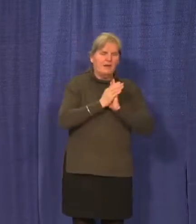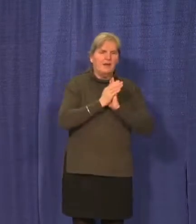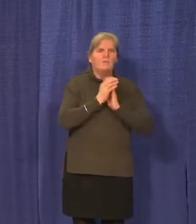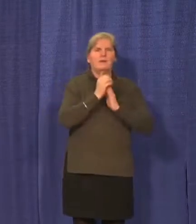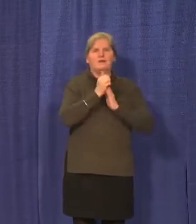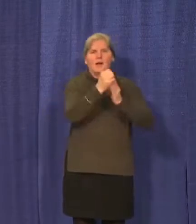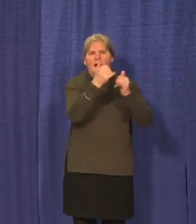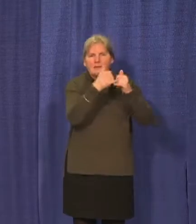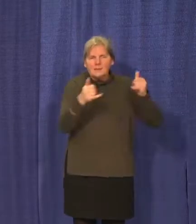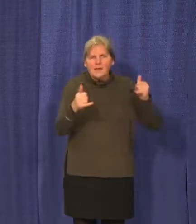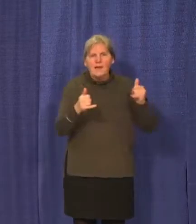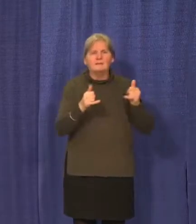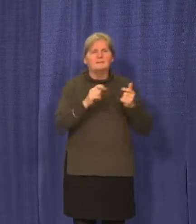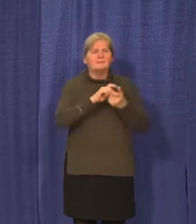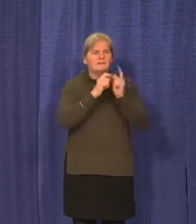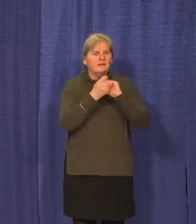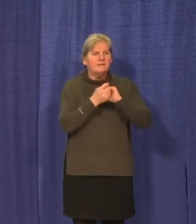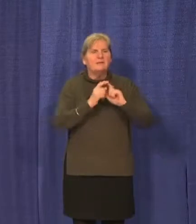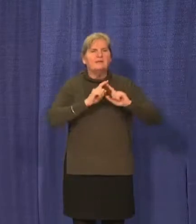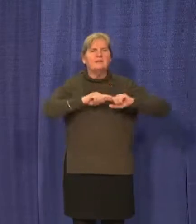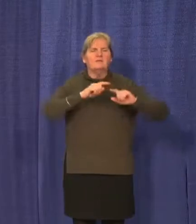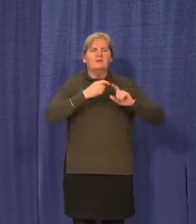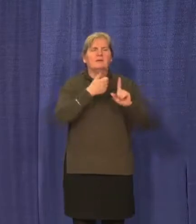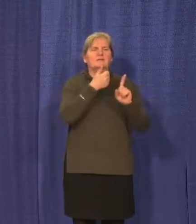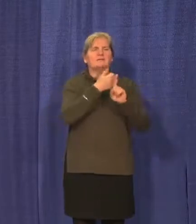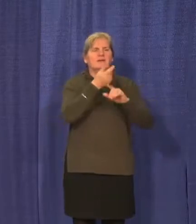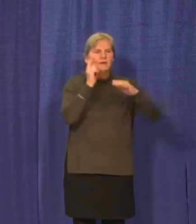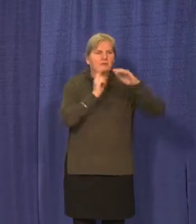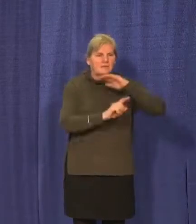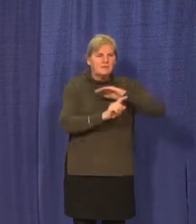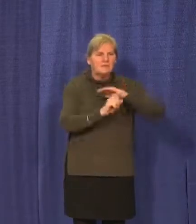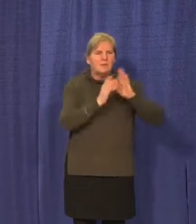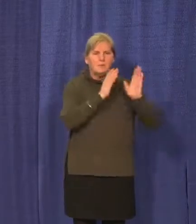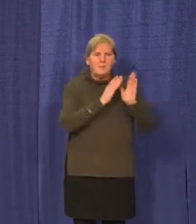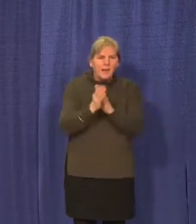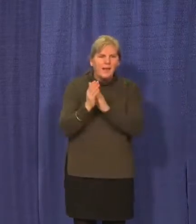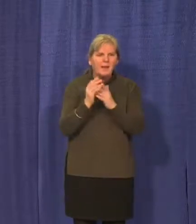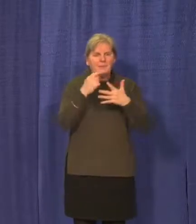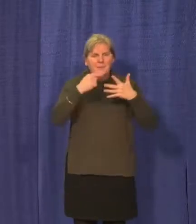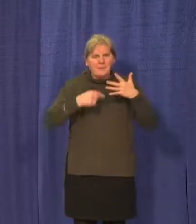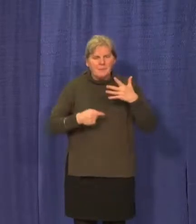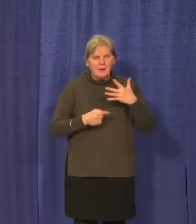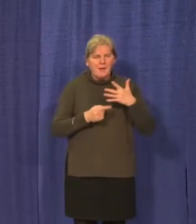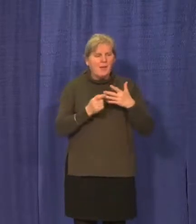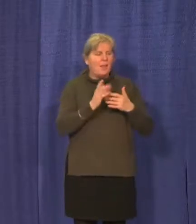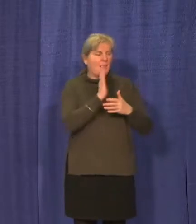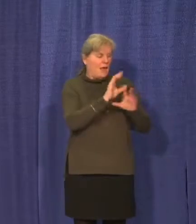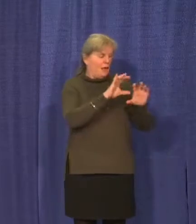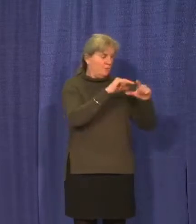working with community services to get alternative isolation plans, lots of questions about what one plan means for one